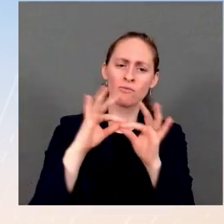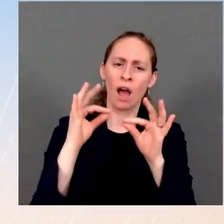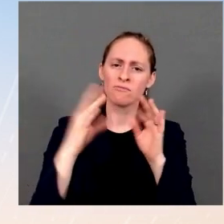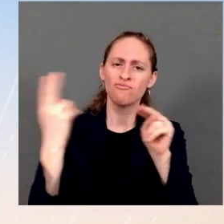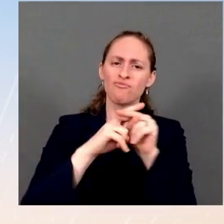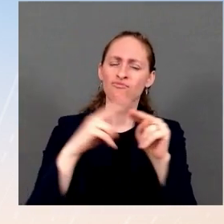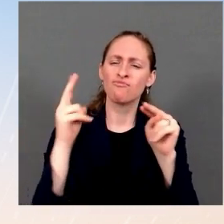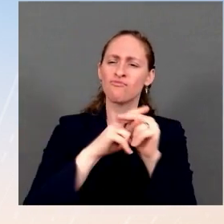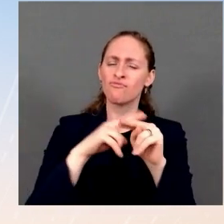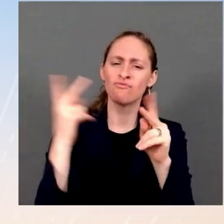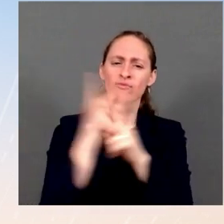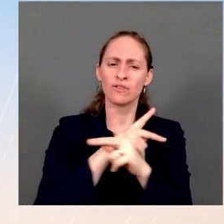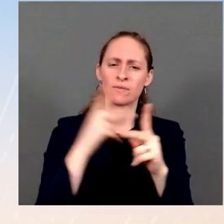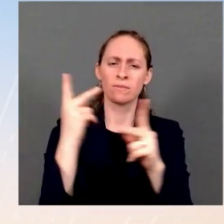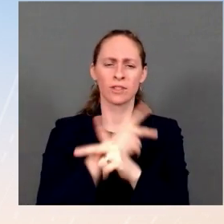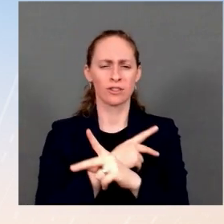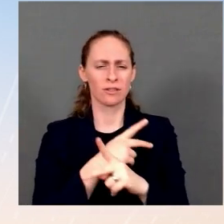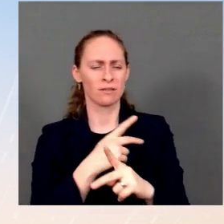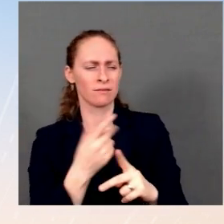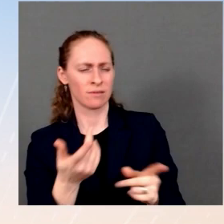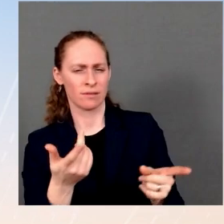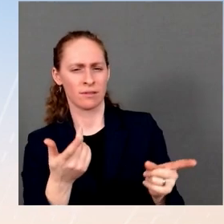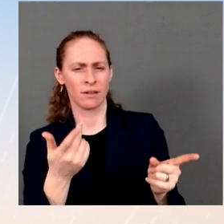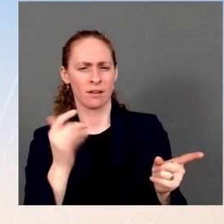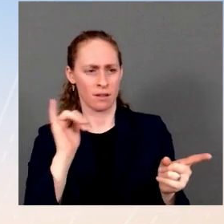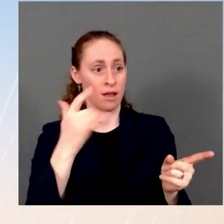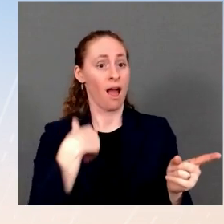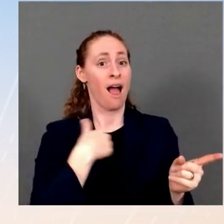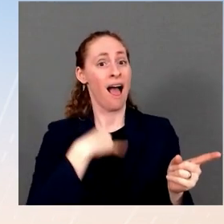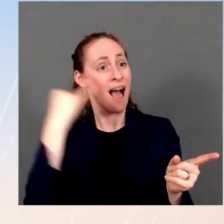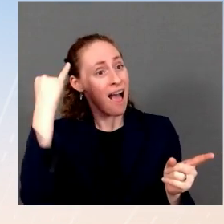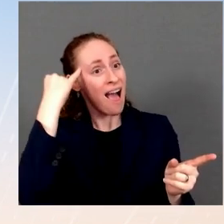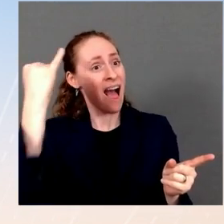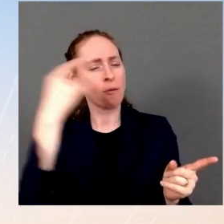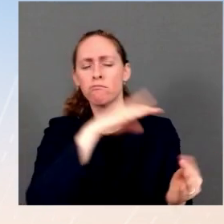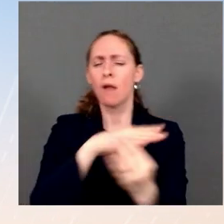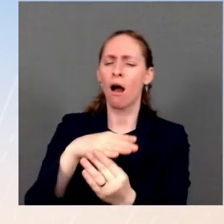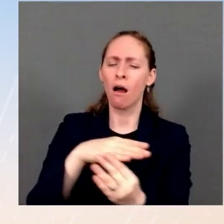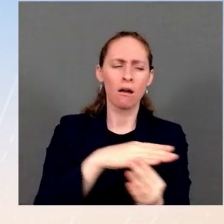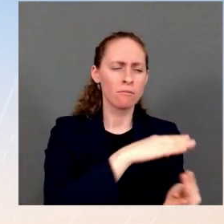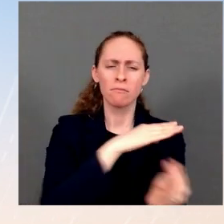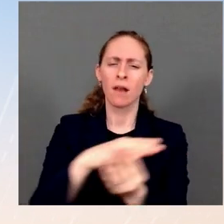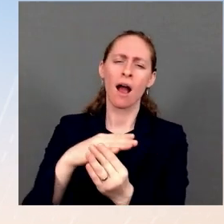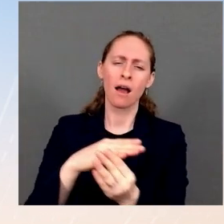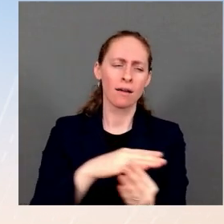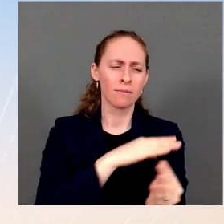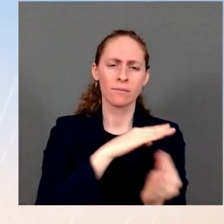for the American people, which is bringing down the cost and doing the work on behalf of the American people. So, of course, any President